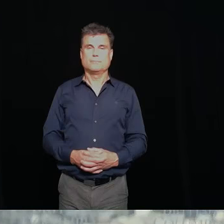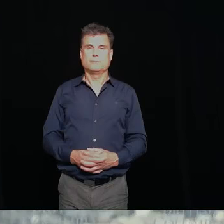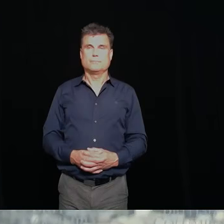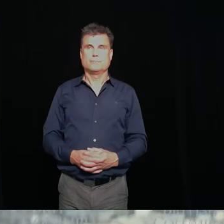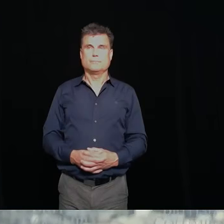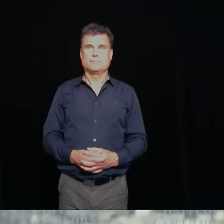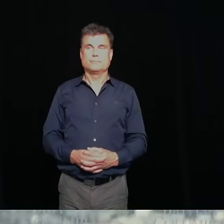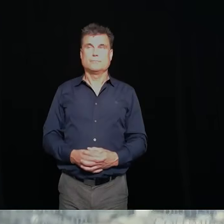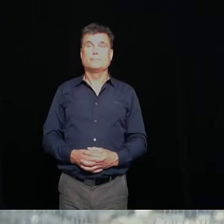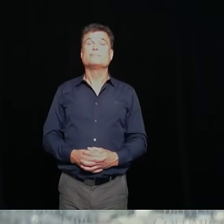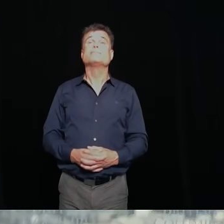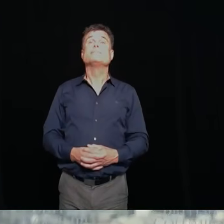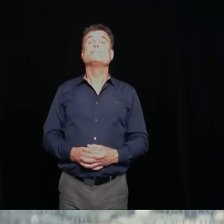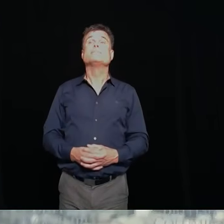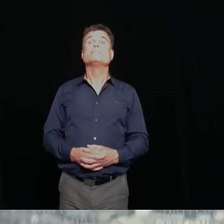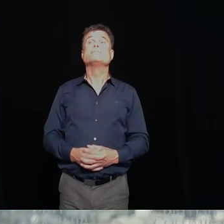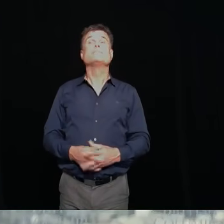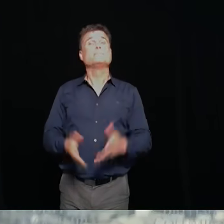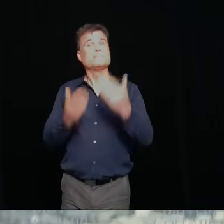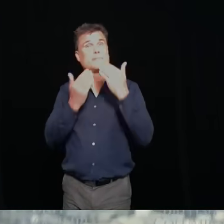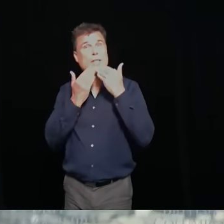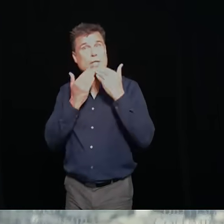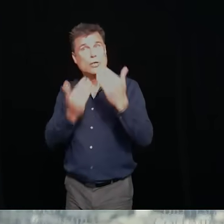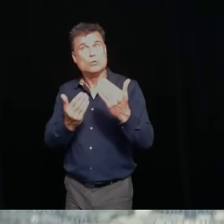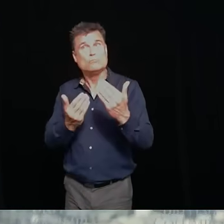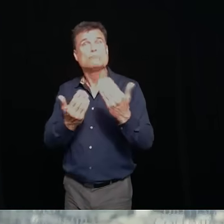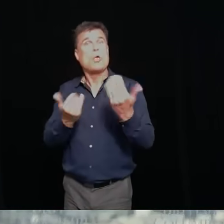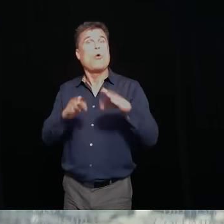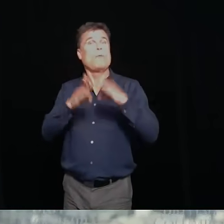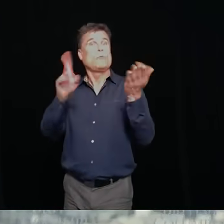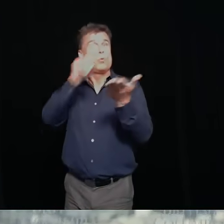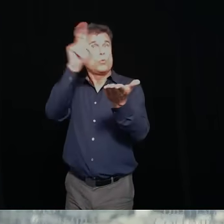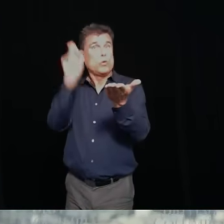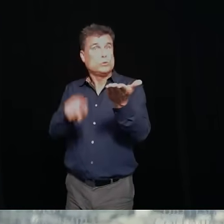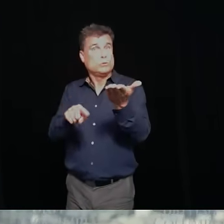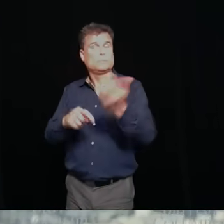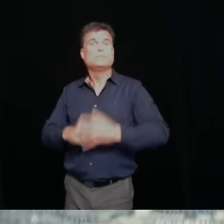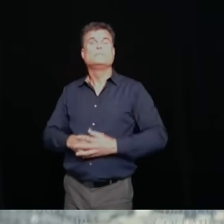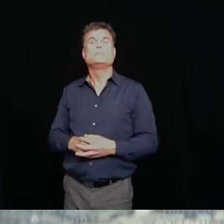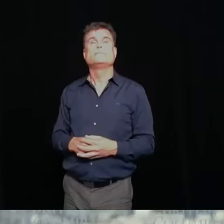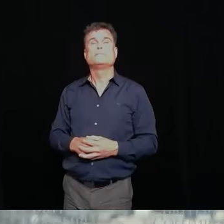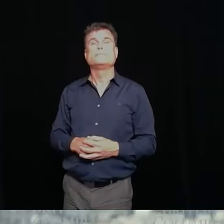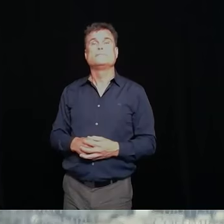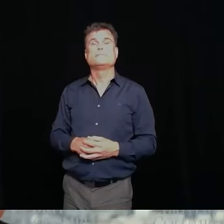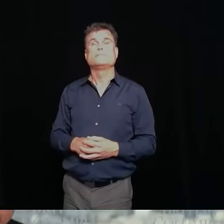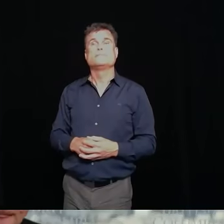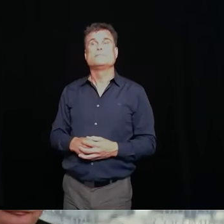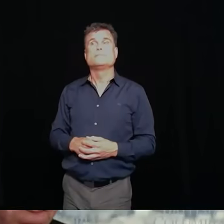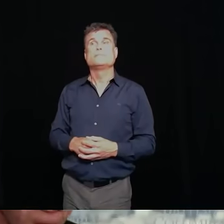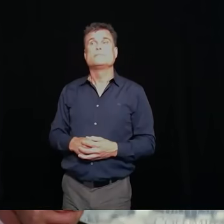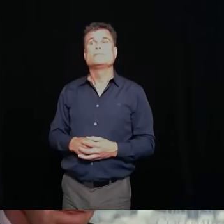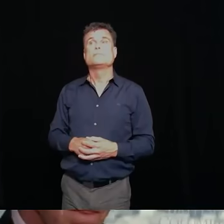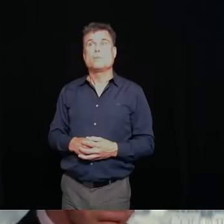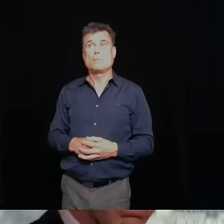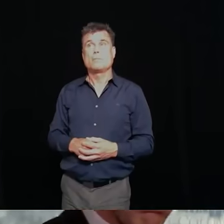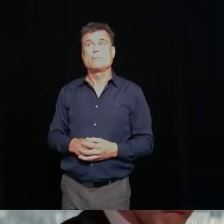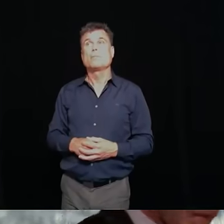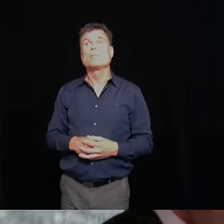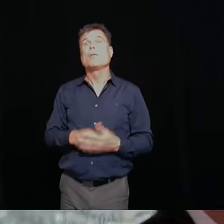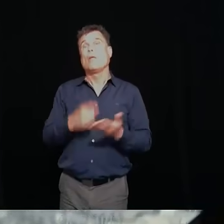Heidi to an additional 49 perioperative nurses and seven postoperative and 24 medical device reprocessing technicians. There's a full report on that period leading into